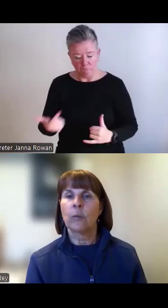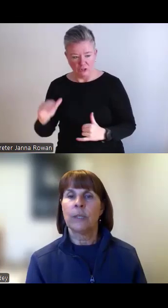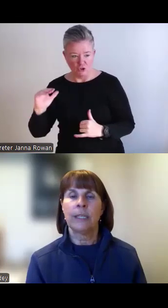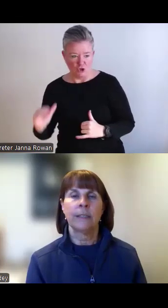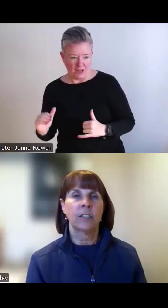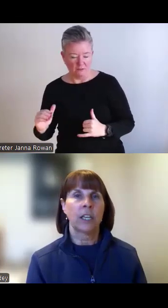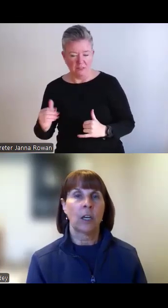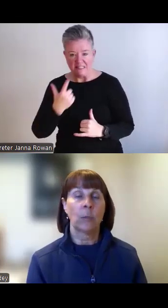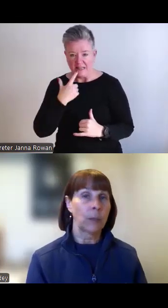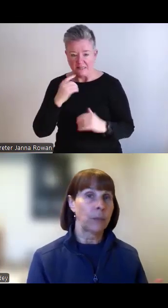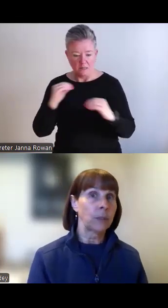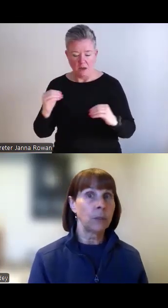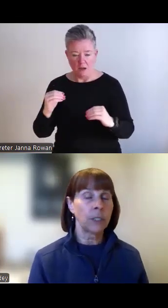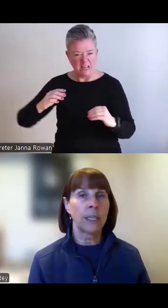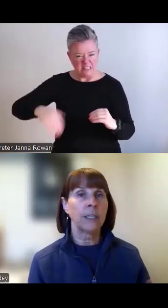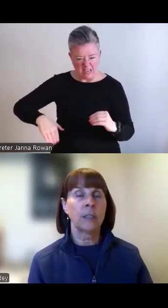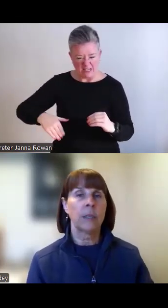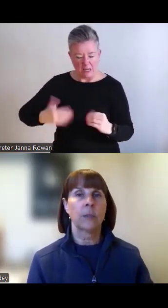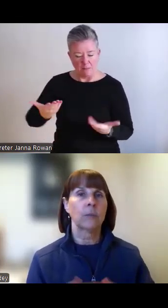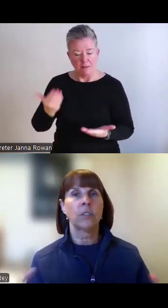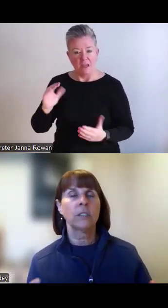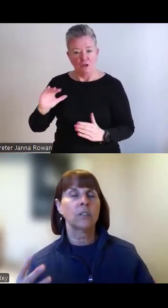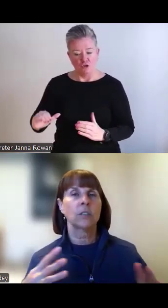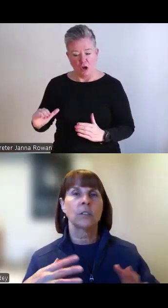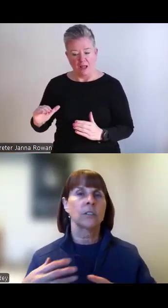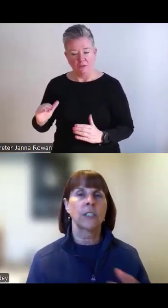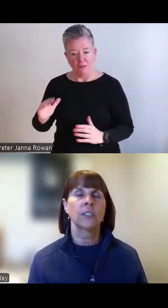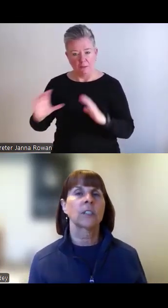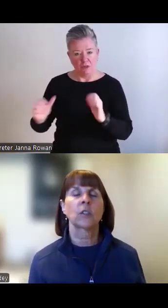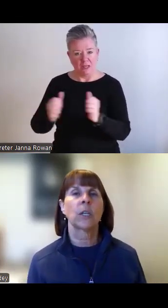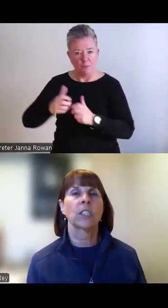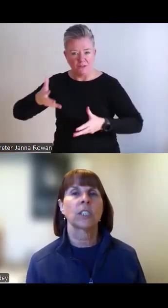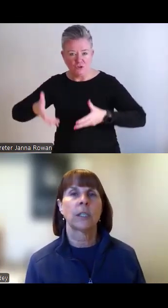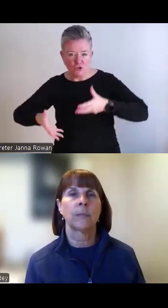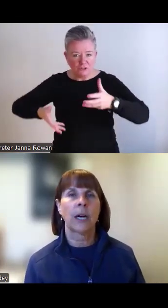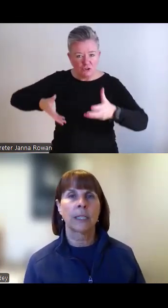That would mean the child might be communicating maybe through gestures, facial expression,